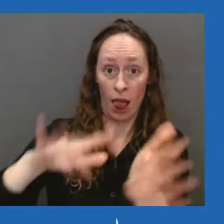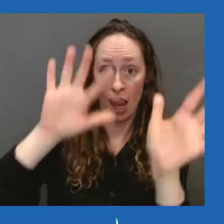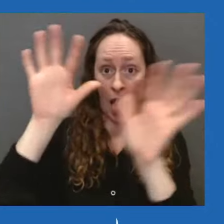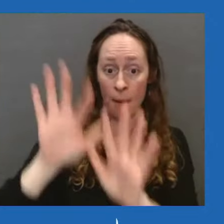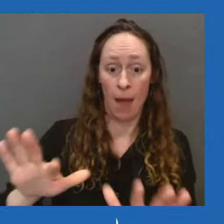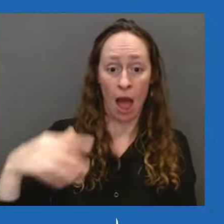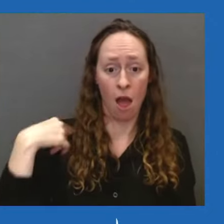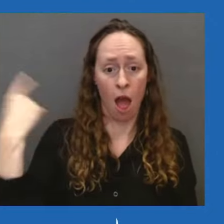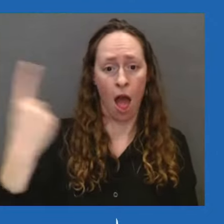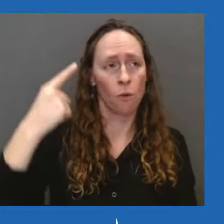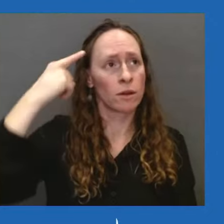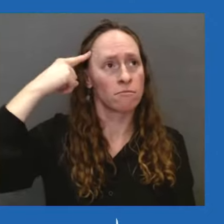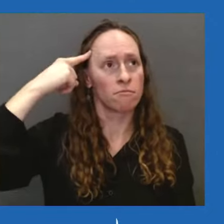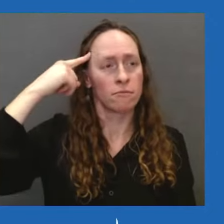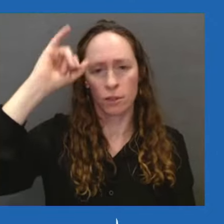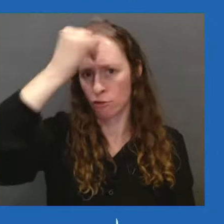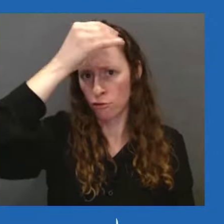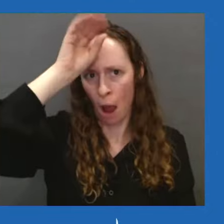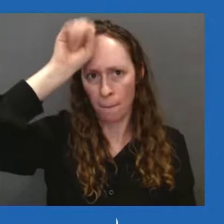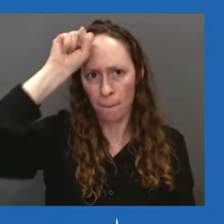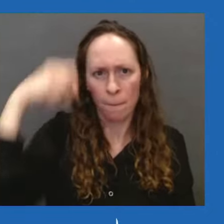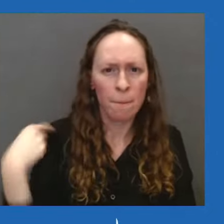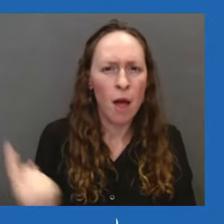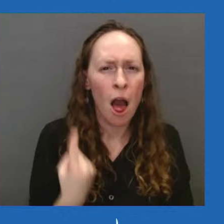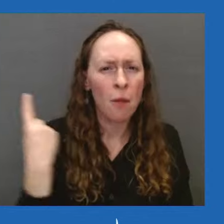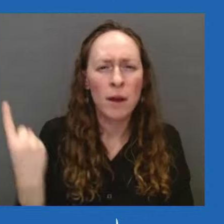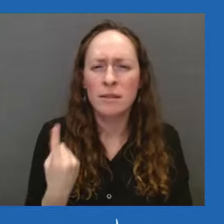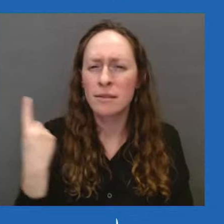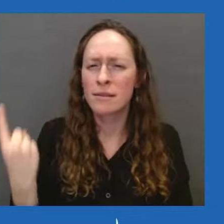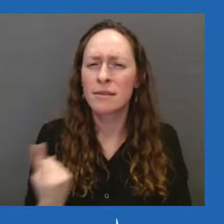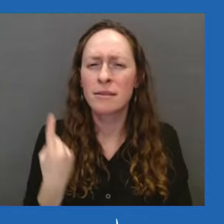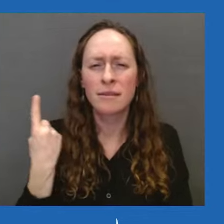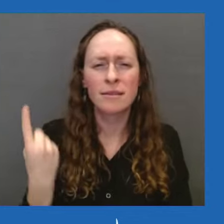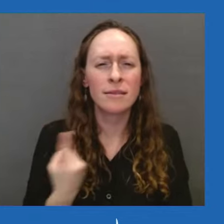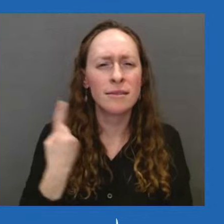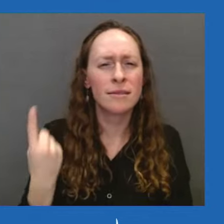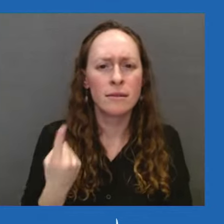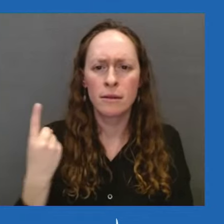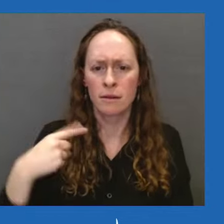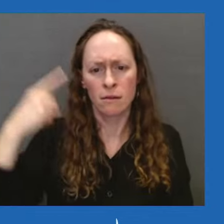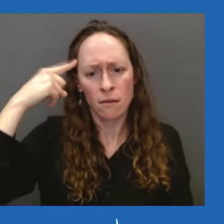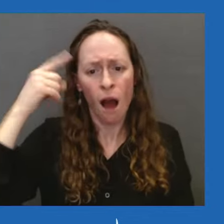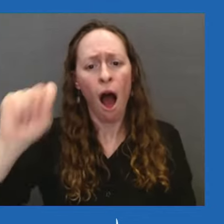not only saving lives and saving the environment, but jobs. But that's not the end of the story.